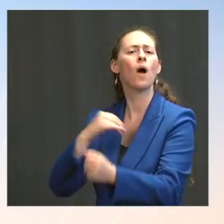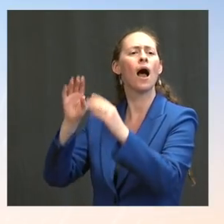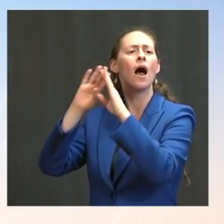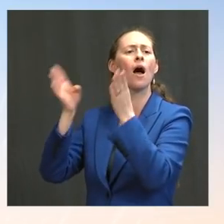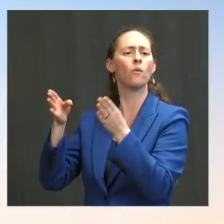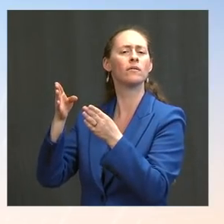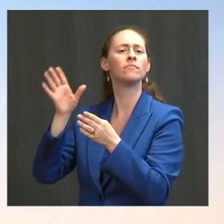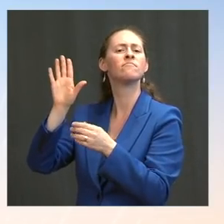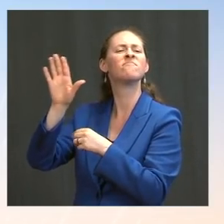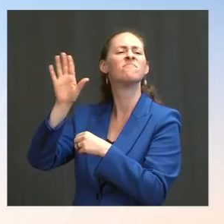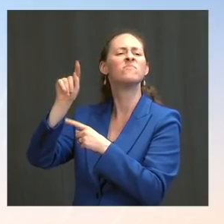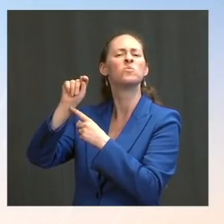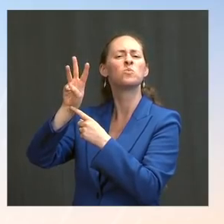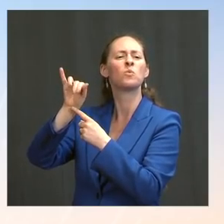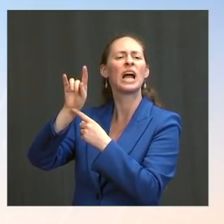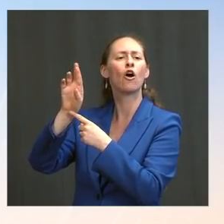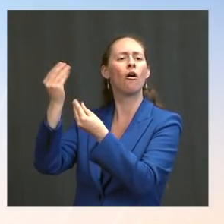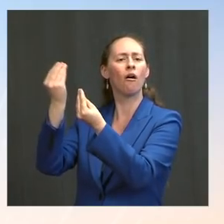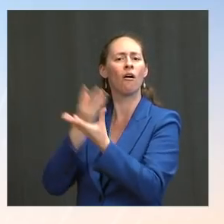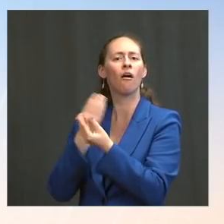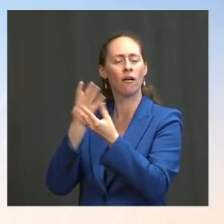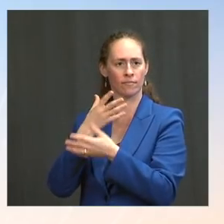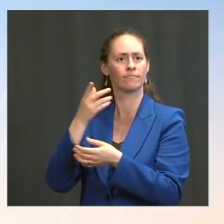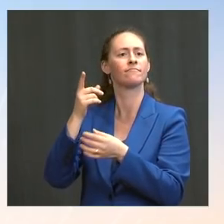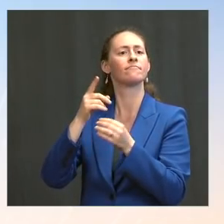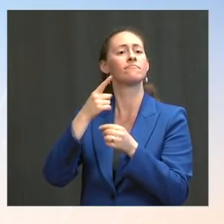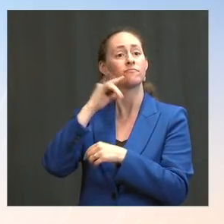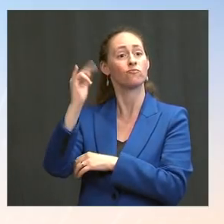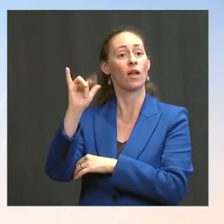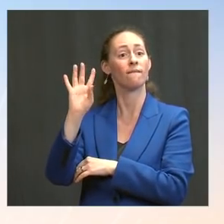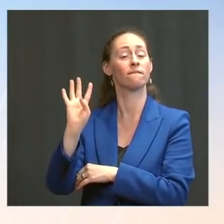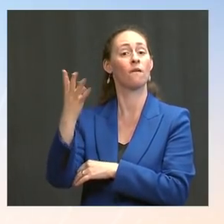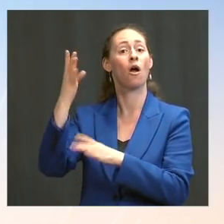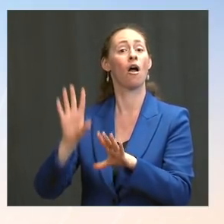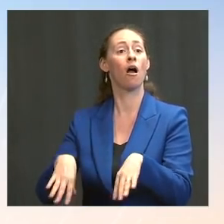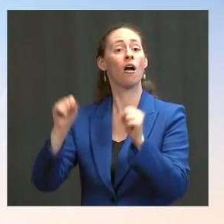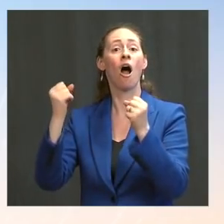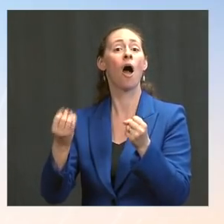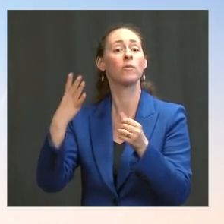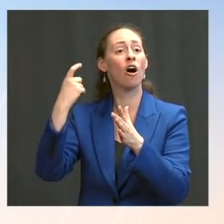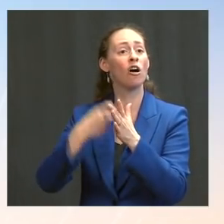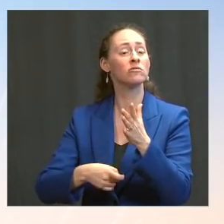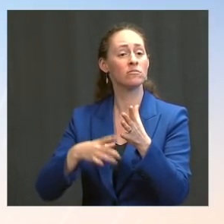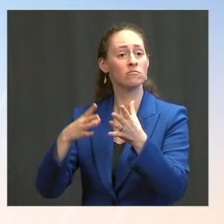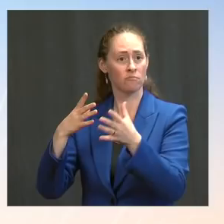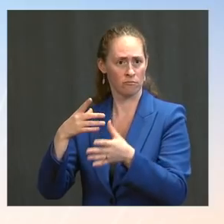is down 16 cents from last year." Sixteen cents? Ms. Psaki: There has been a reduction